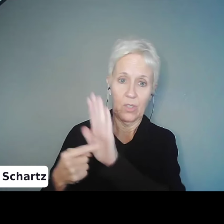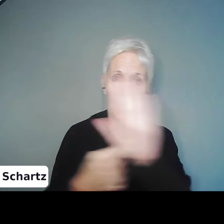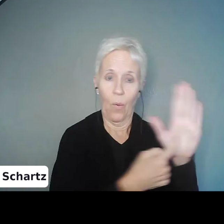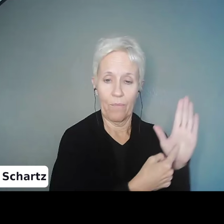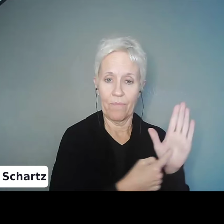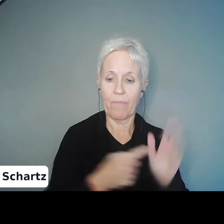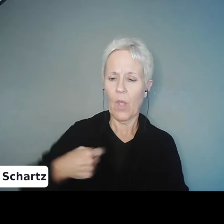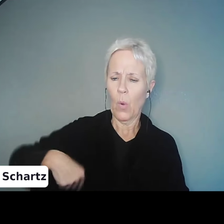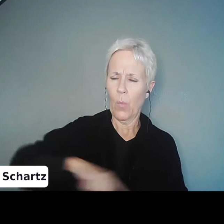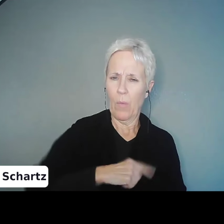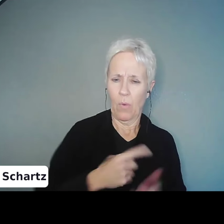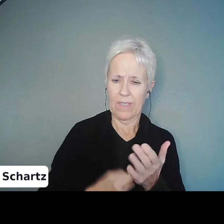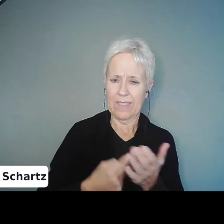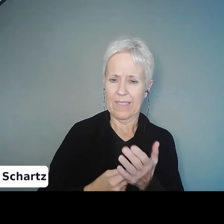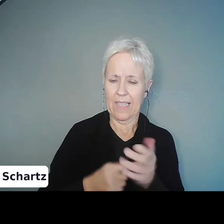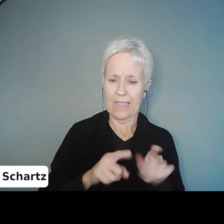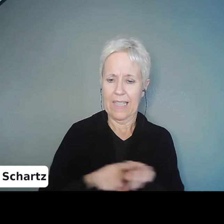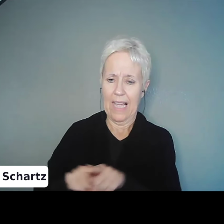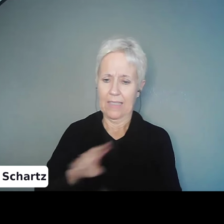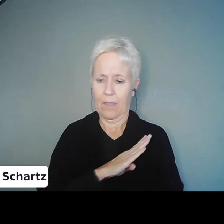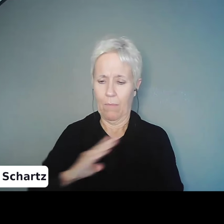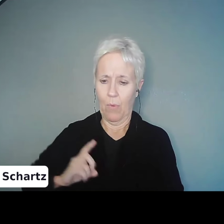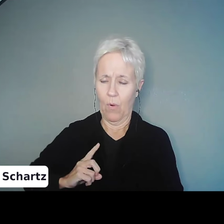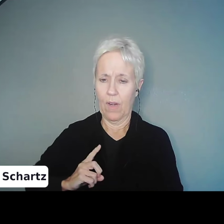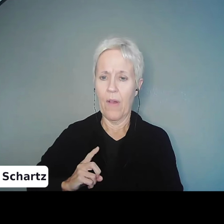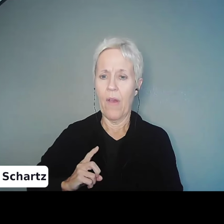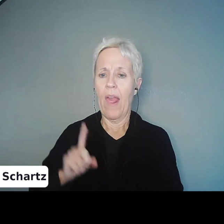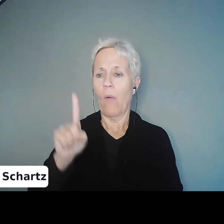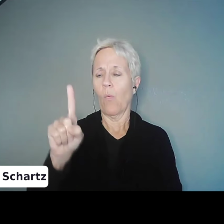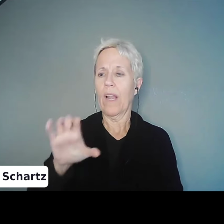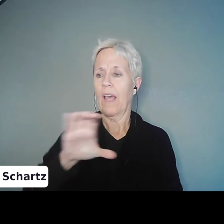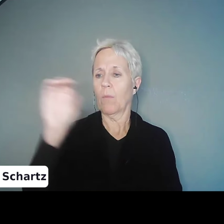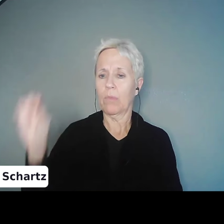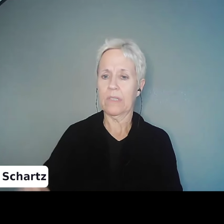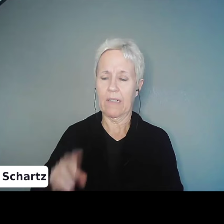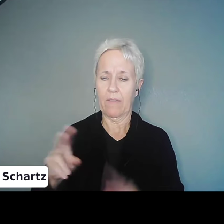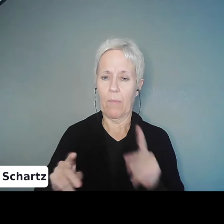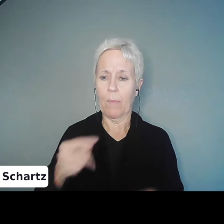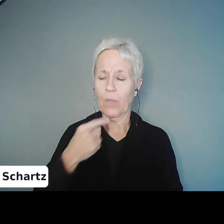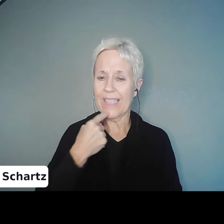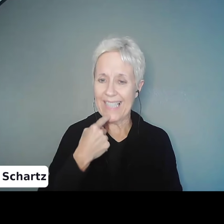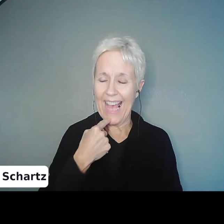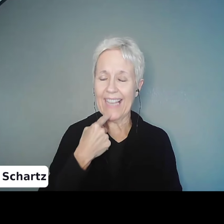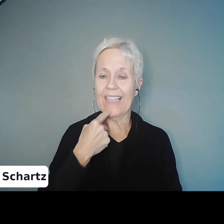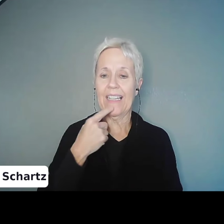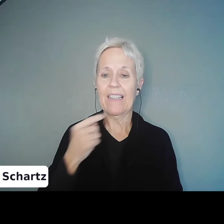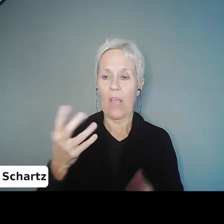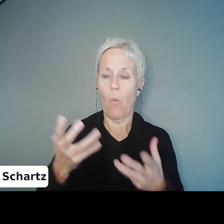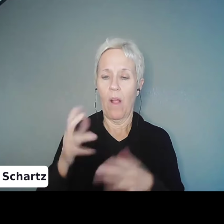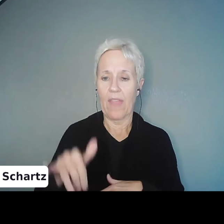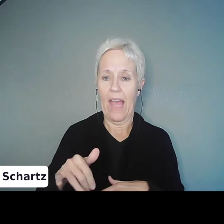We would more than happy to visit and toss a bunch of games in the bag and we'll meet you wherever you're at. That would great we will discuss it as board. It seems like 100 percent of people said they wanted to have something like that.